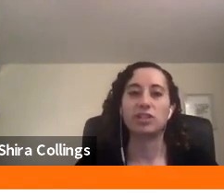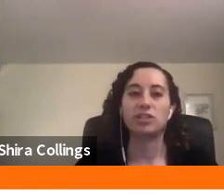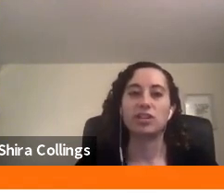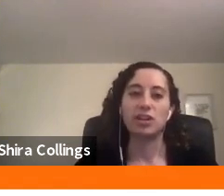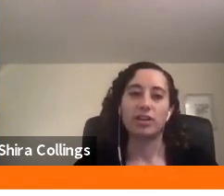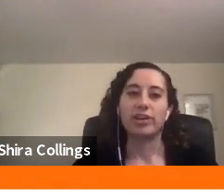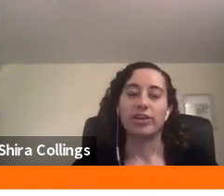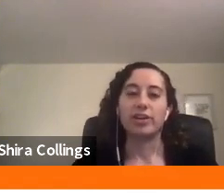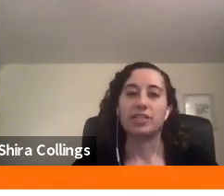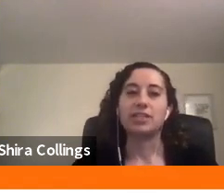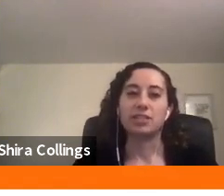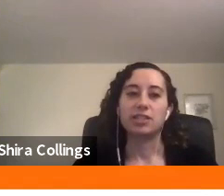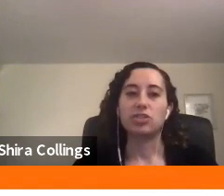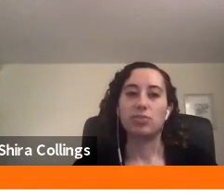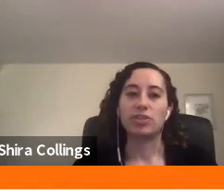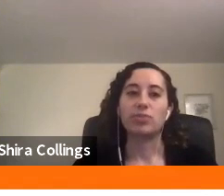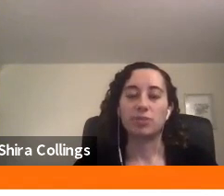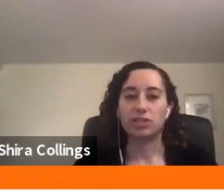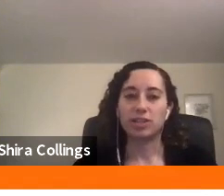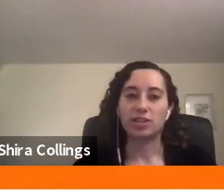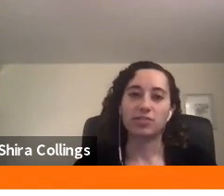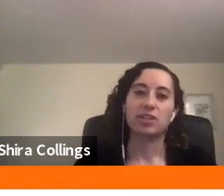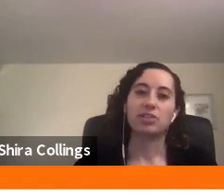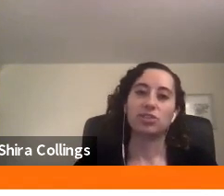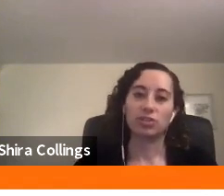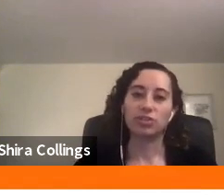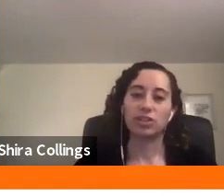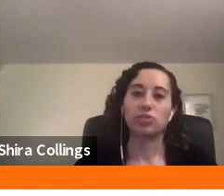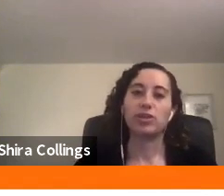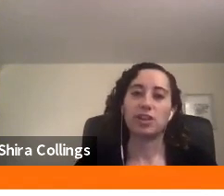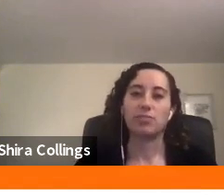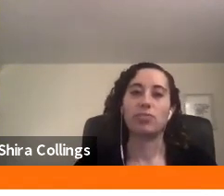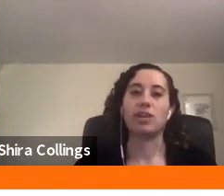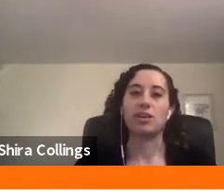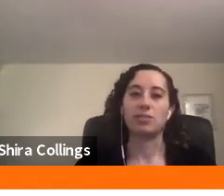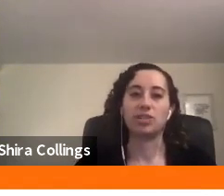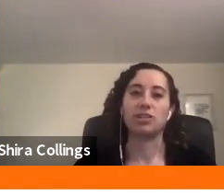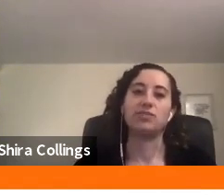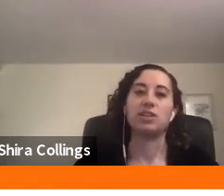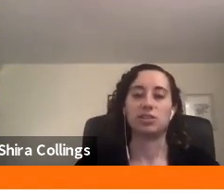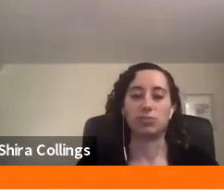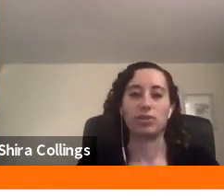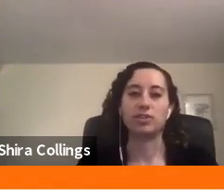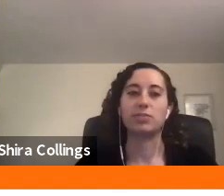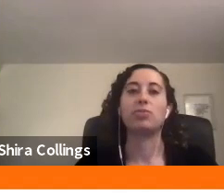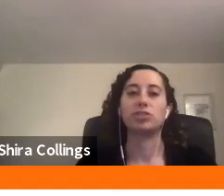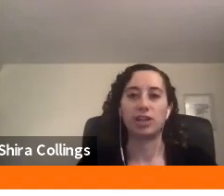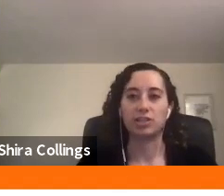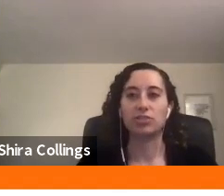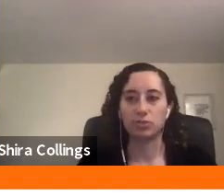That is a young age for these DIEP types of concerns to start and be a huge risk factor for eating disorders.